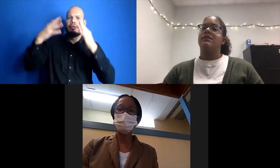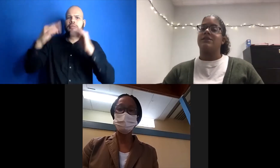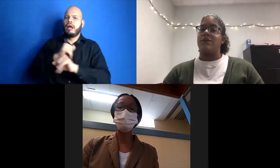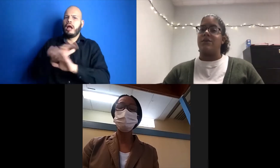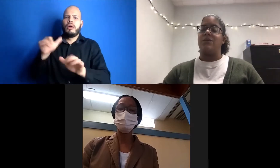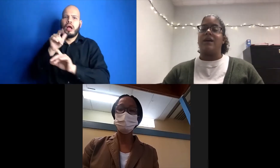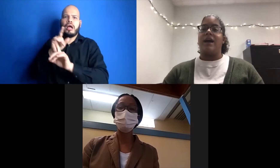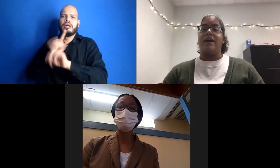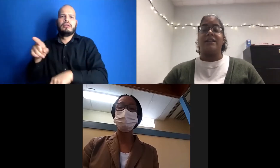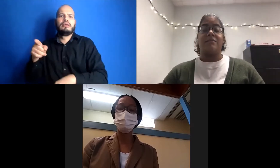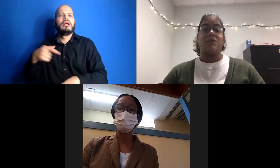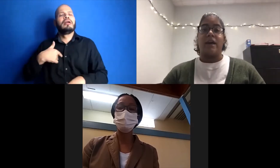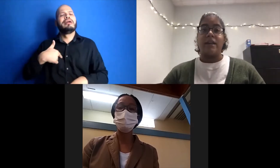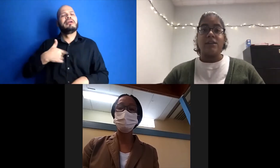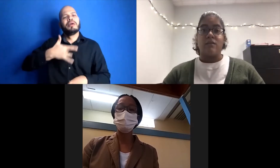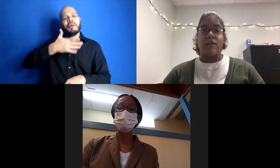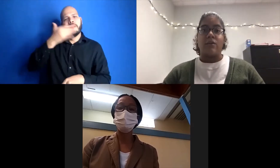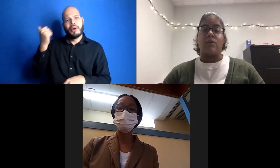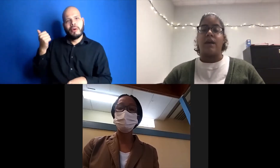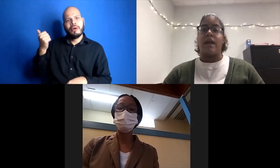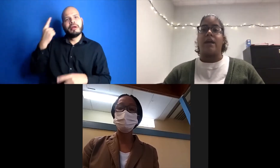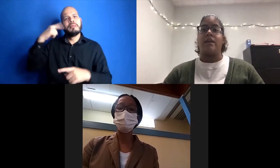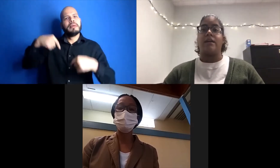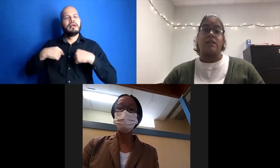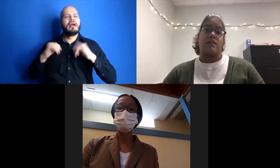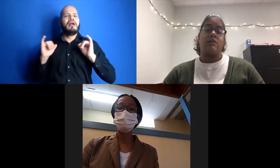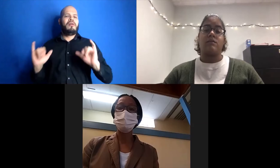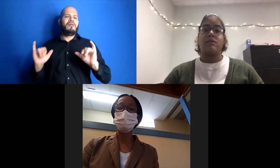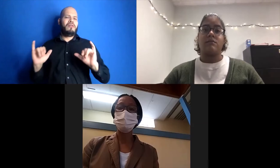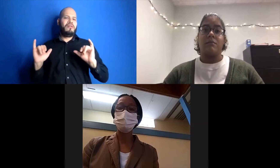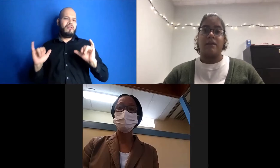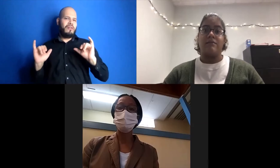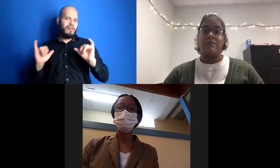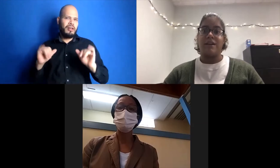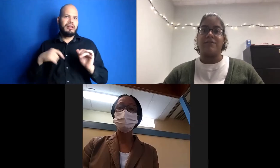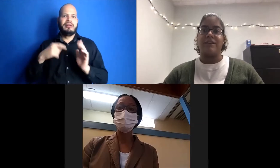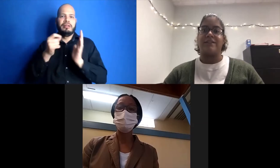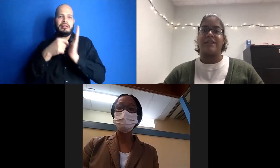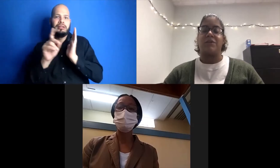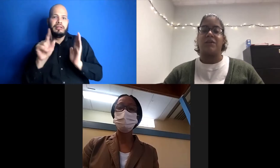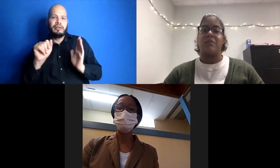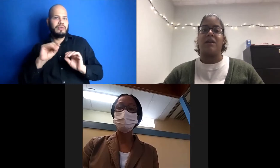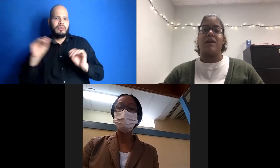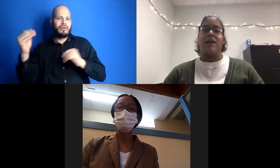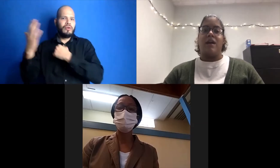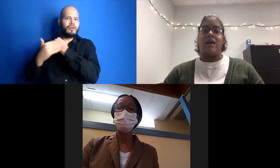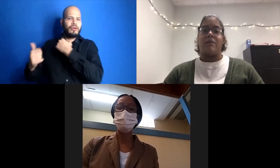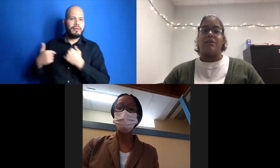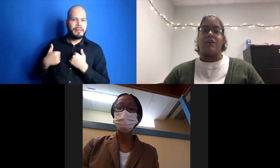so I ended up doing that interview and I just closed my deafness and I told them um you know I